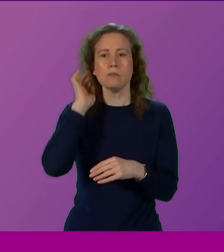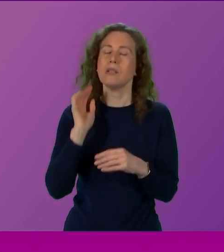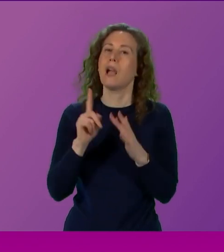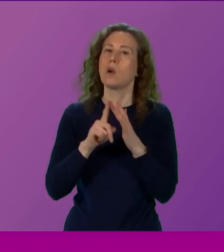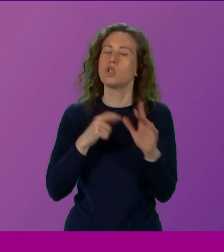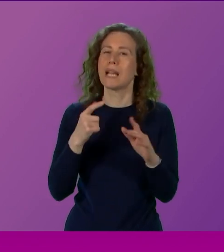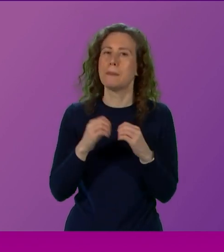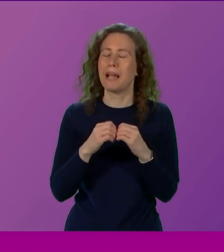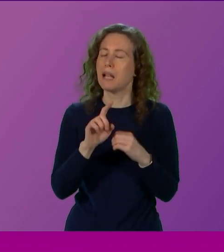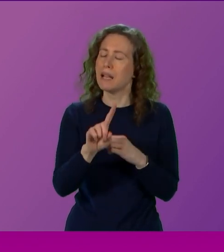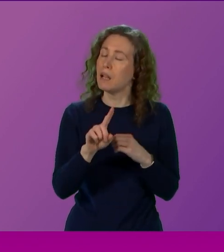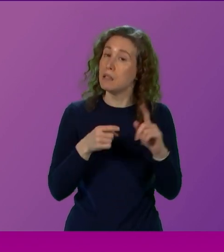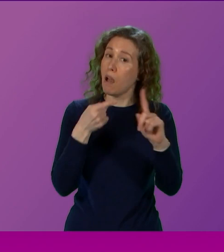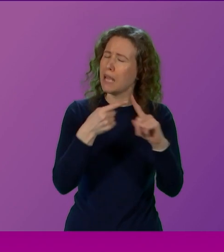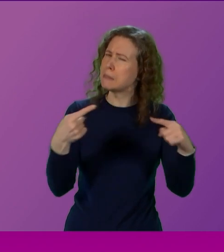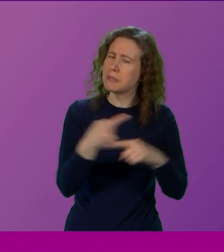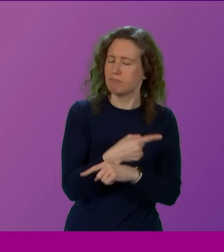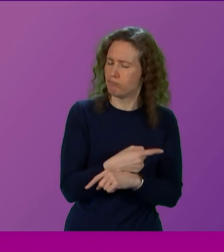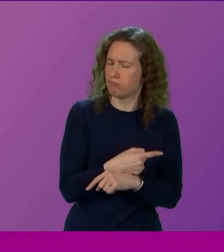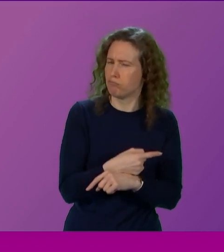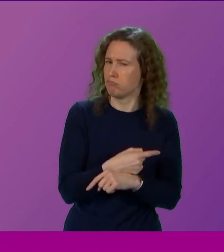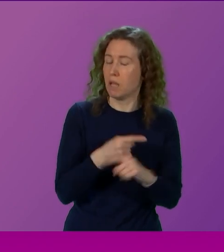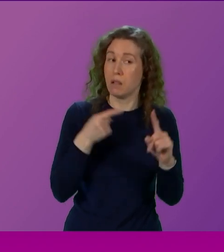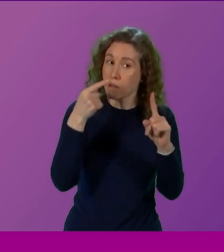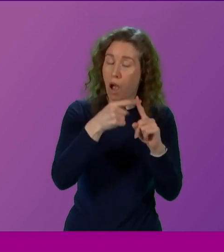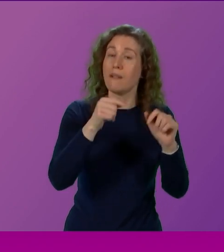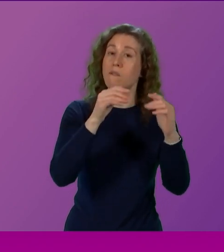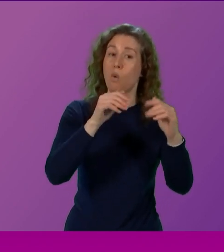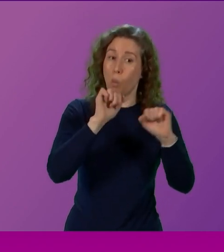The targets have not been missed. The targets on reducing long waits are being met, and we need